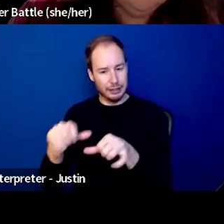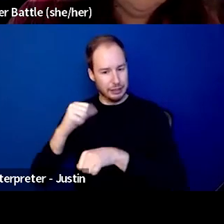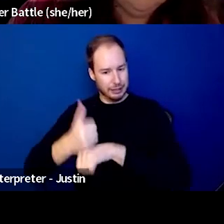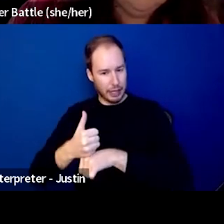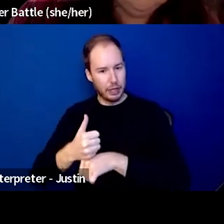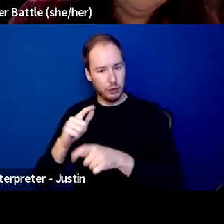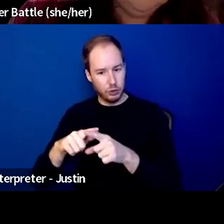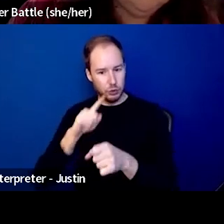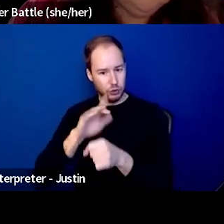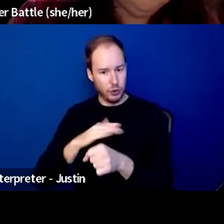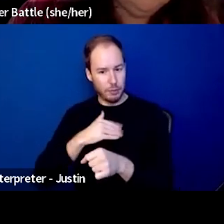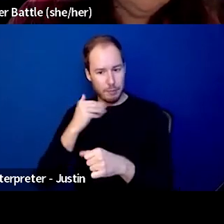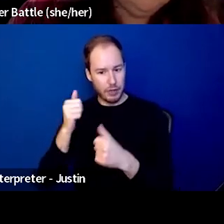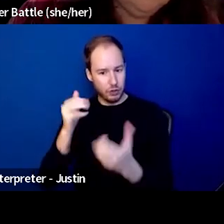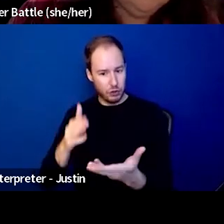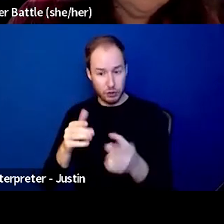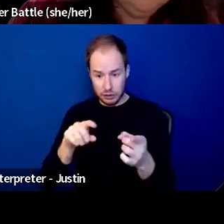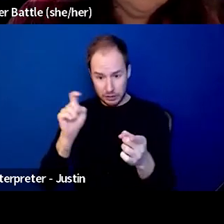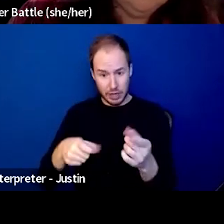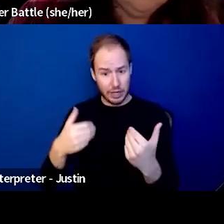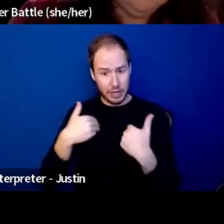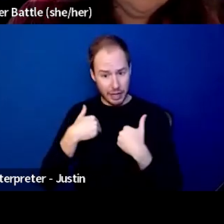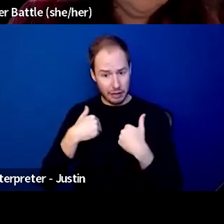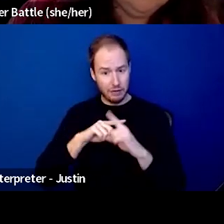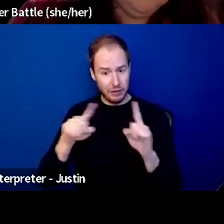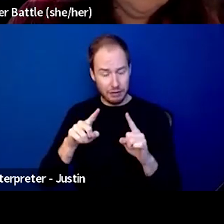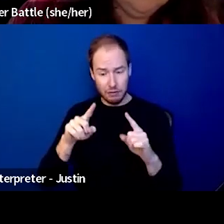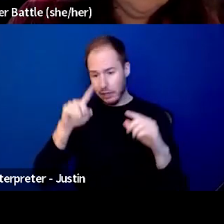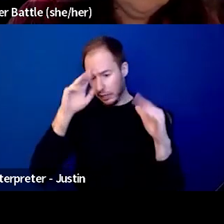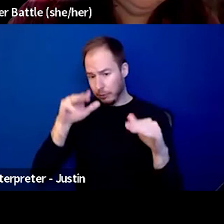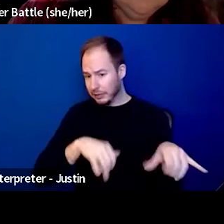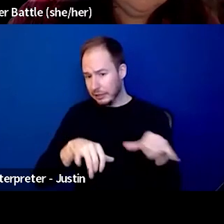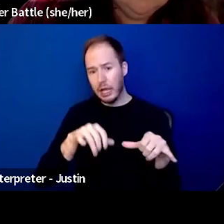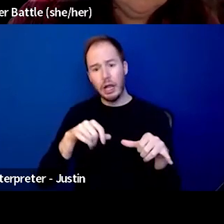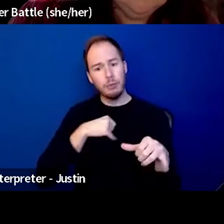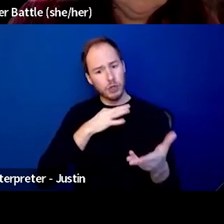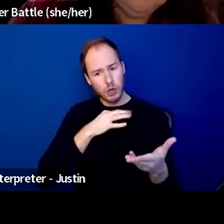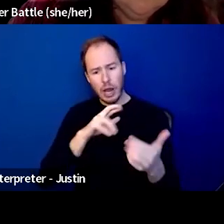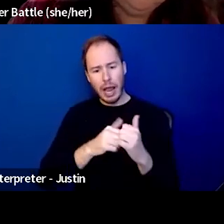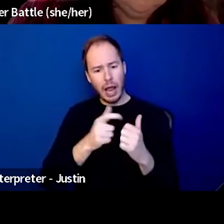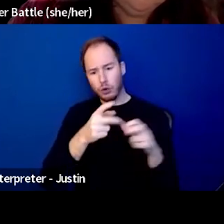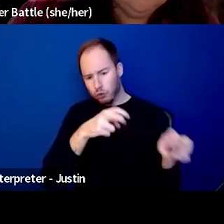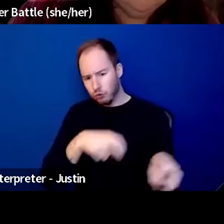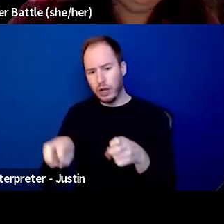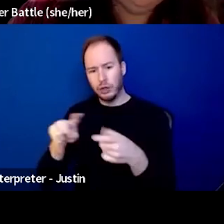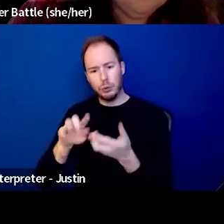And maybe in Texas did you guys have a different expectation in standards? And how did you transition to a common understanding